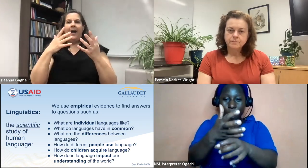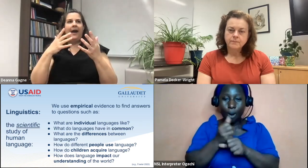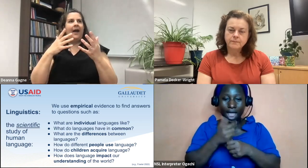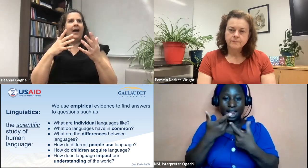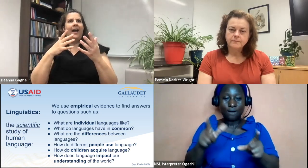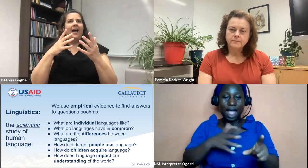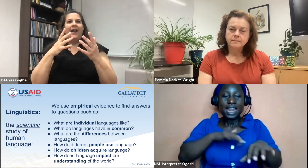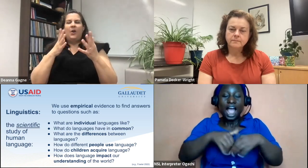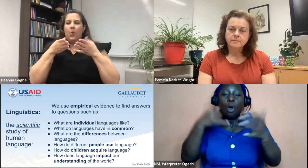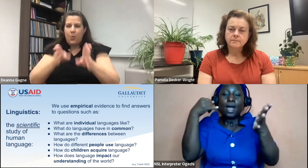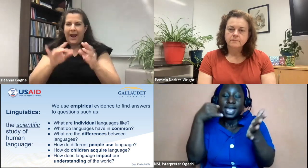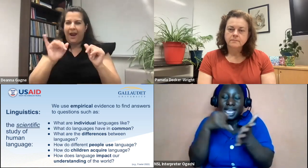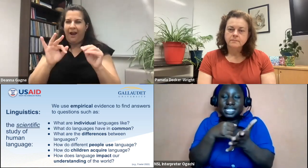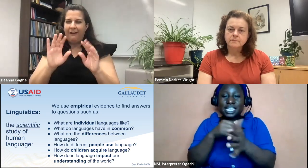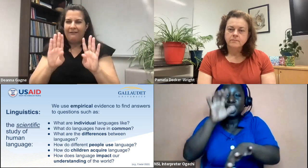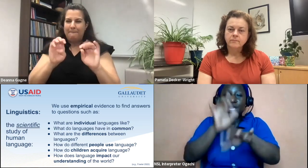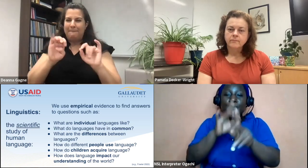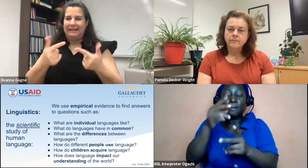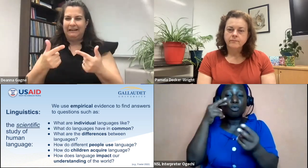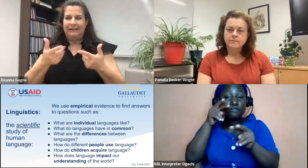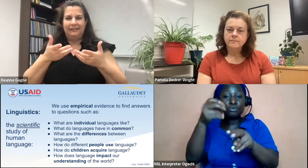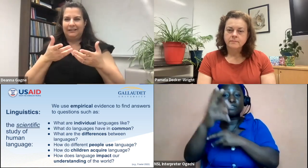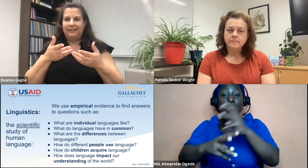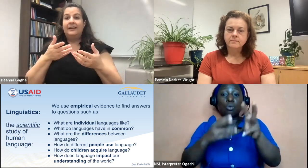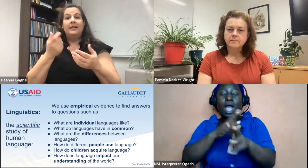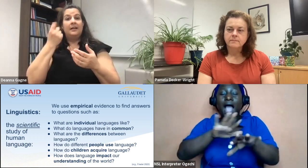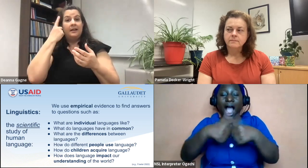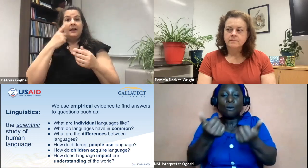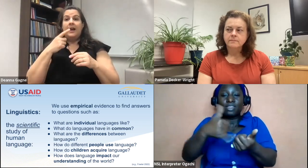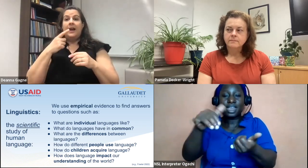the way they're their ways of being.